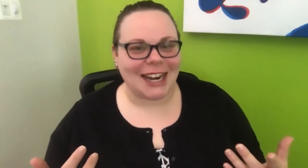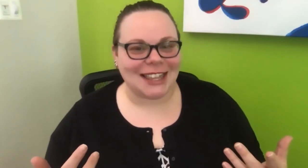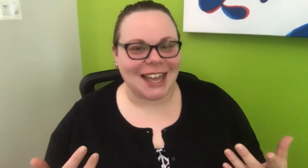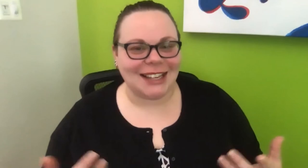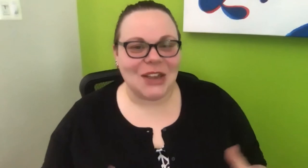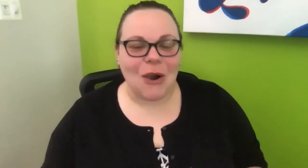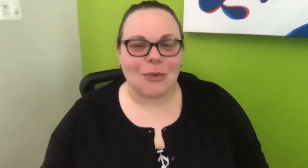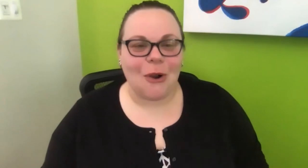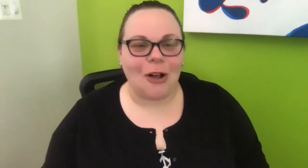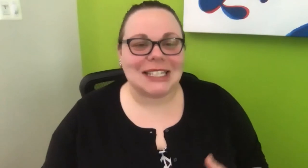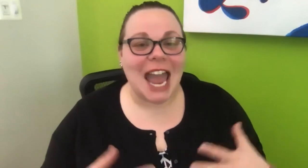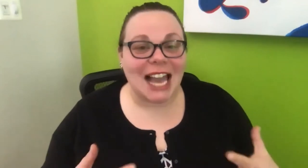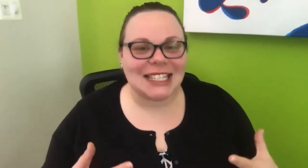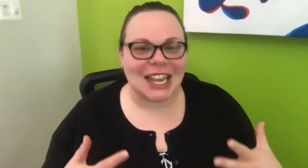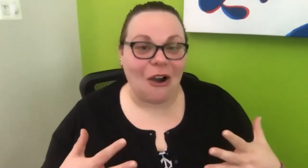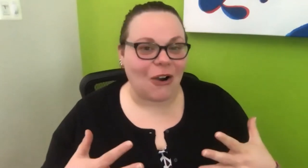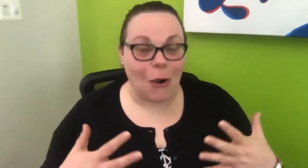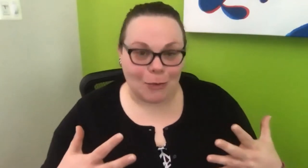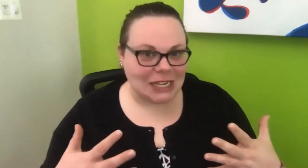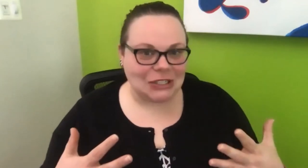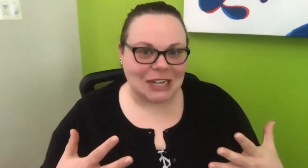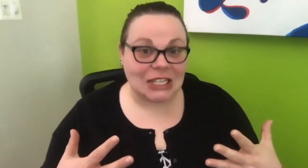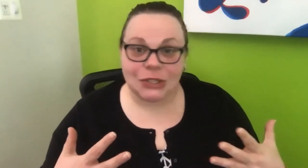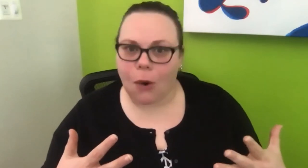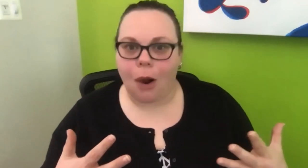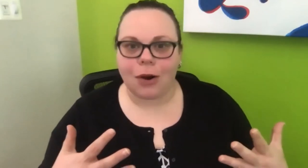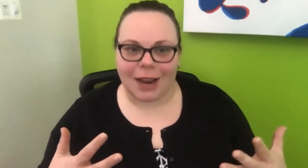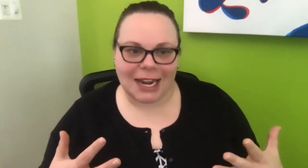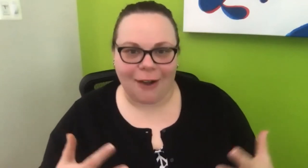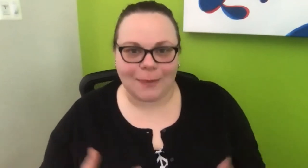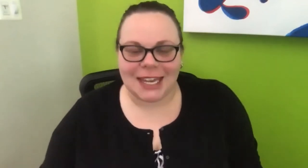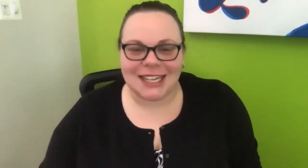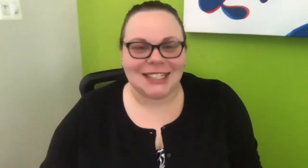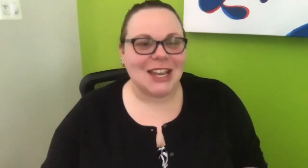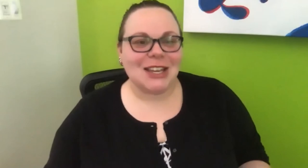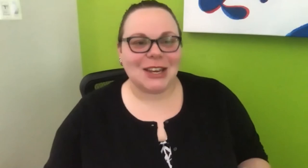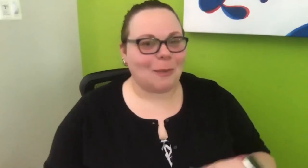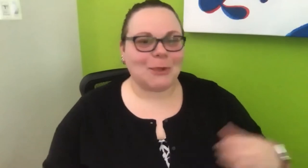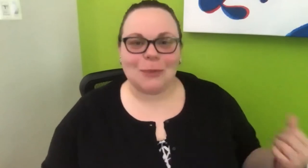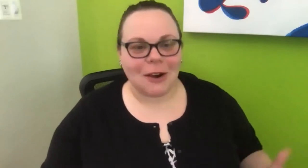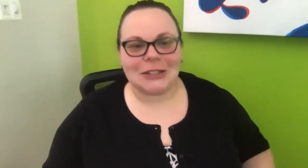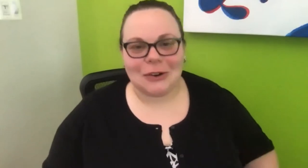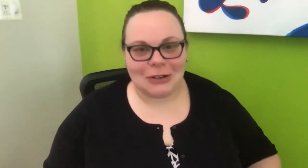Or we’re all taxing our home internet so hard right now because, you know, two parents are on a Zoom call,